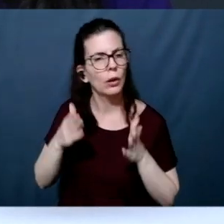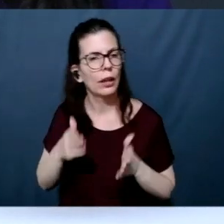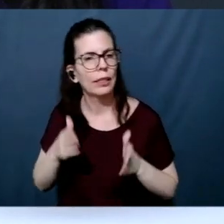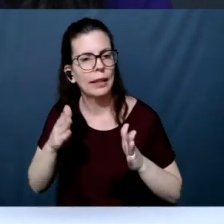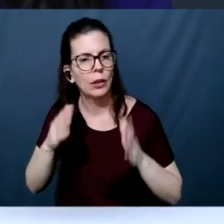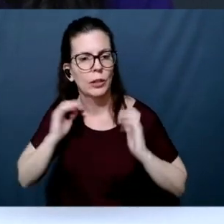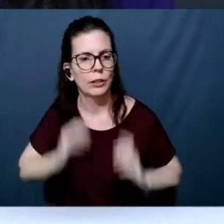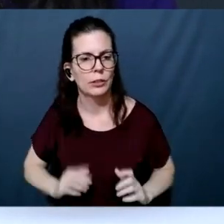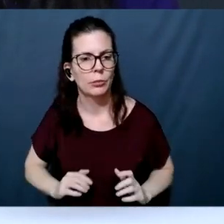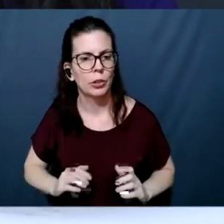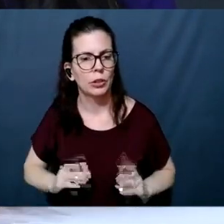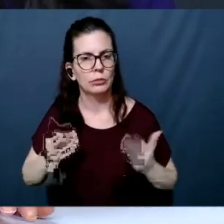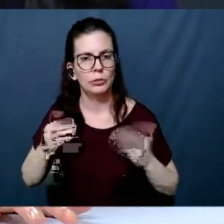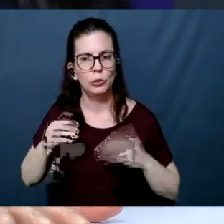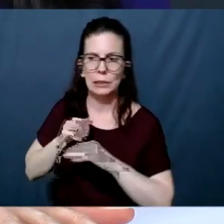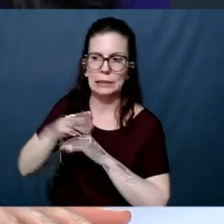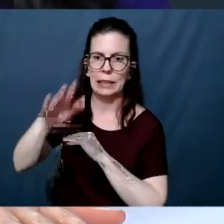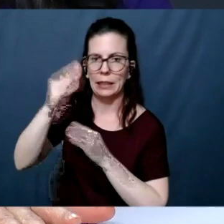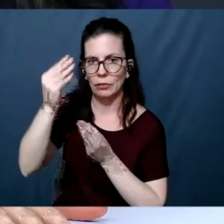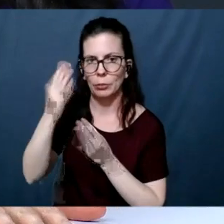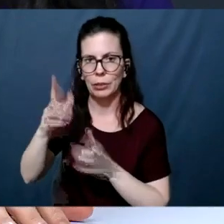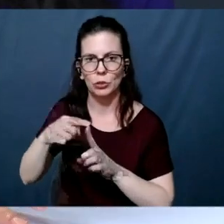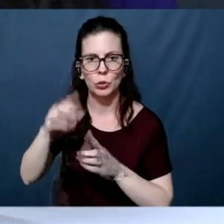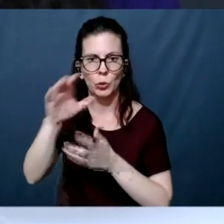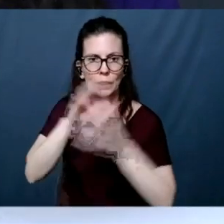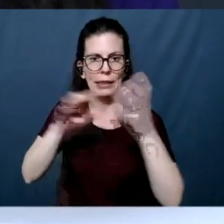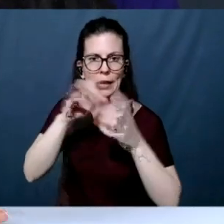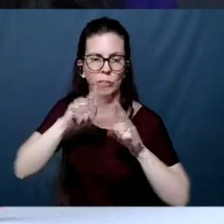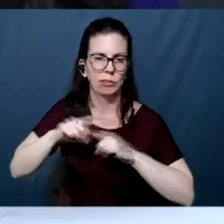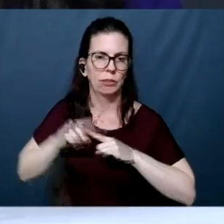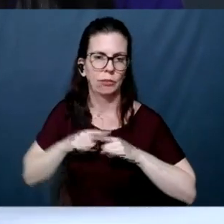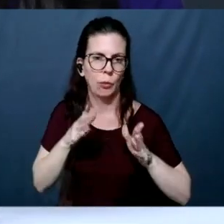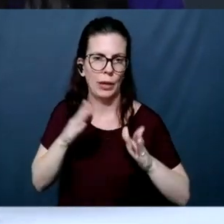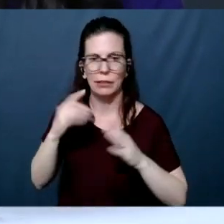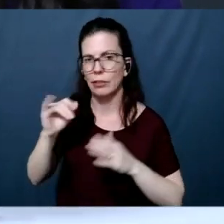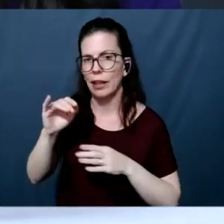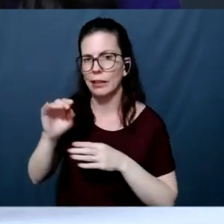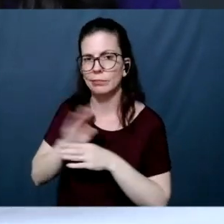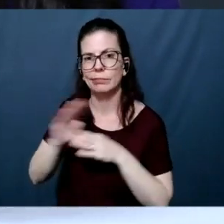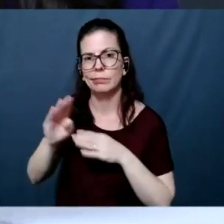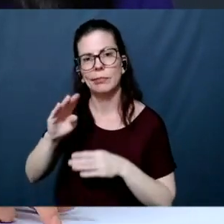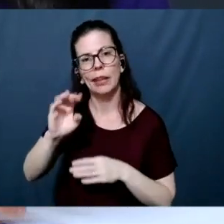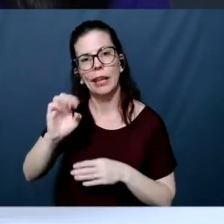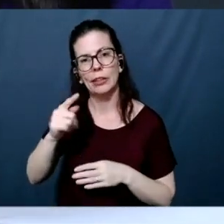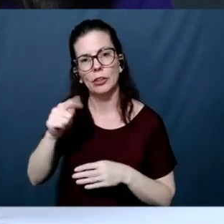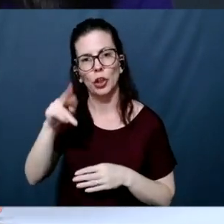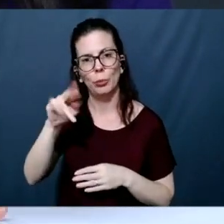information to the cloud in different ways like for enterprise use cases. Okay. Like a good example would be, if you are a company